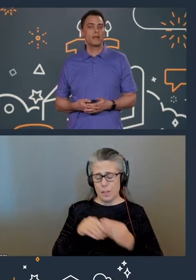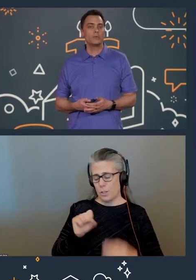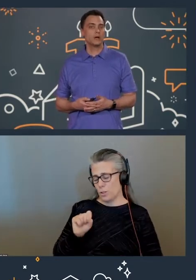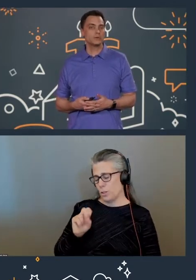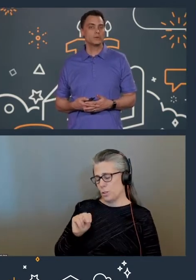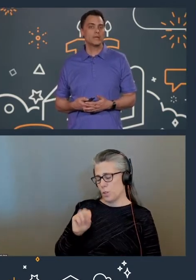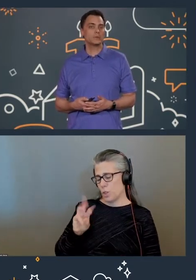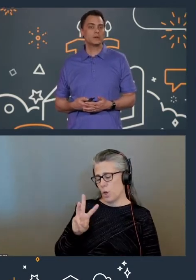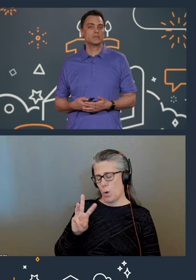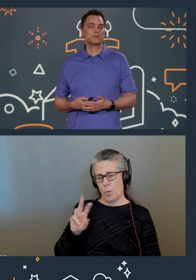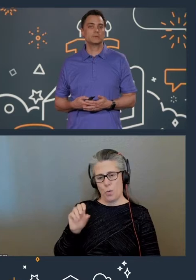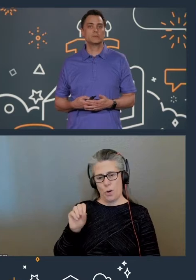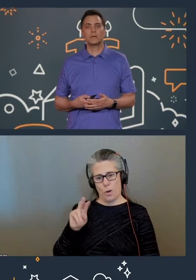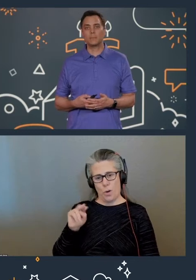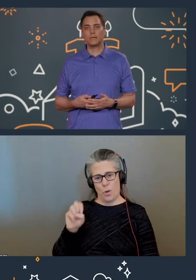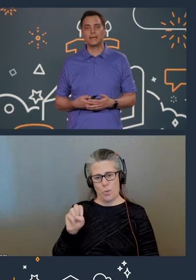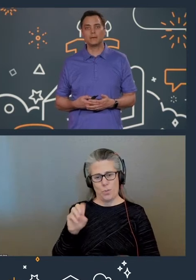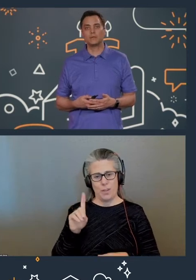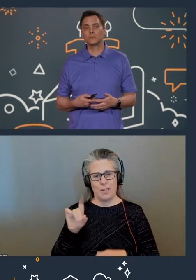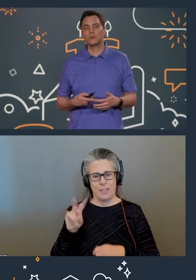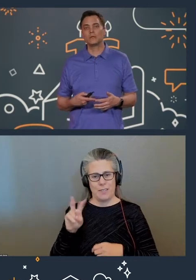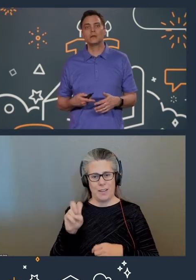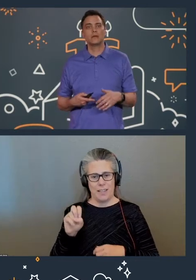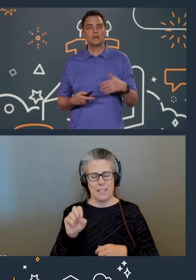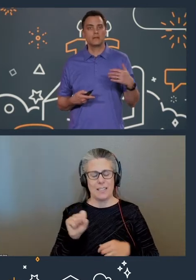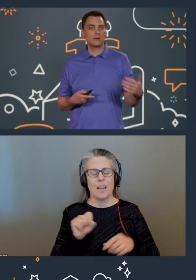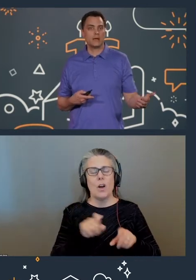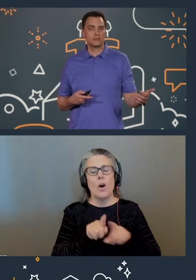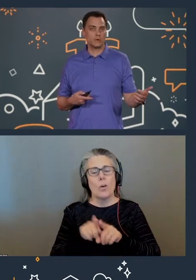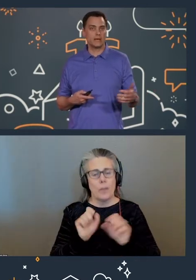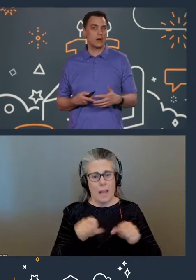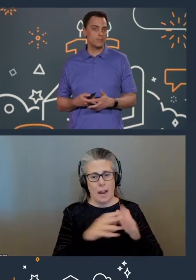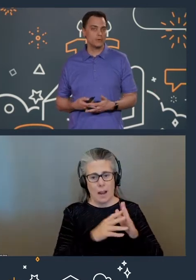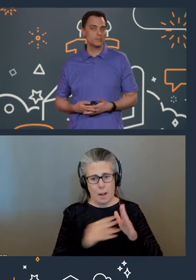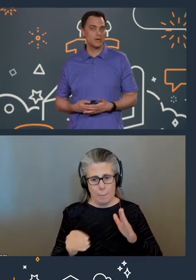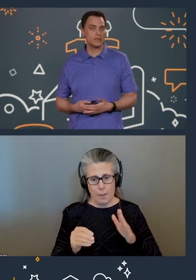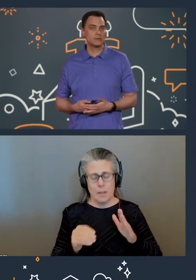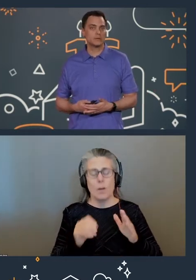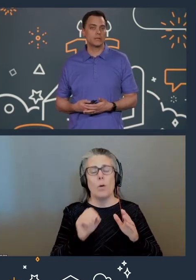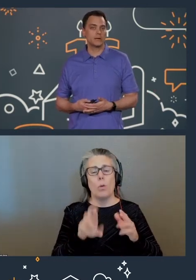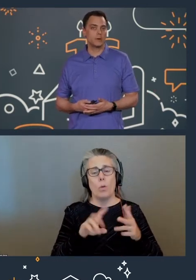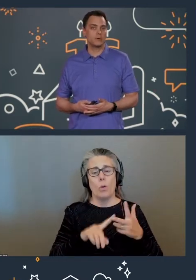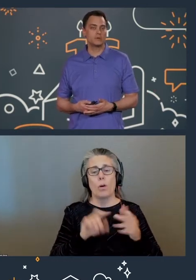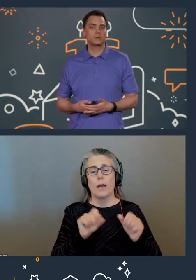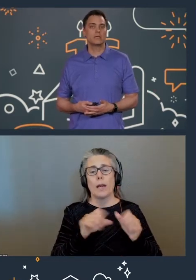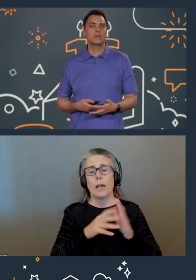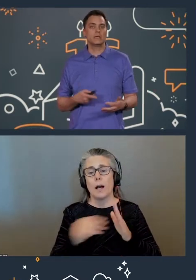And we also enable customers to copy data between their S3 on Outposts buckets, running on Outposts,